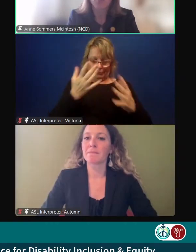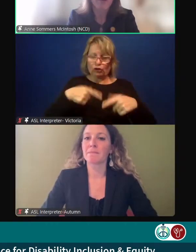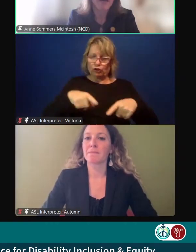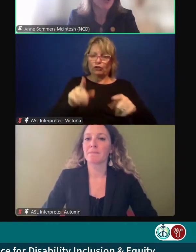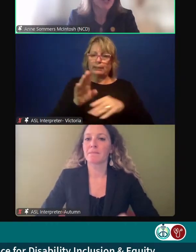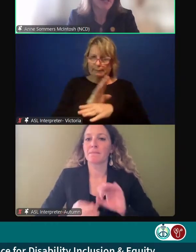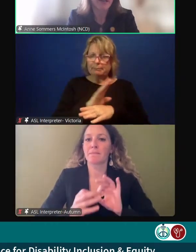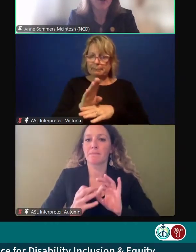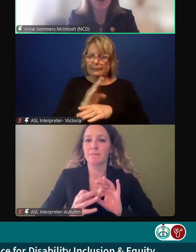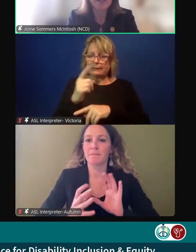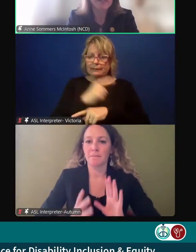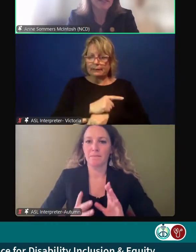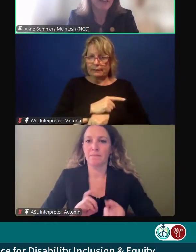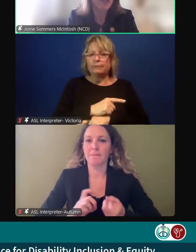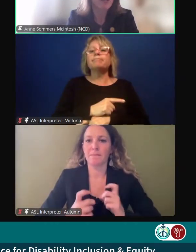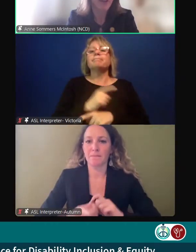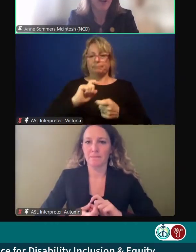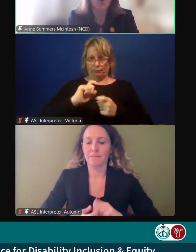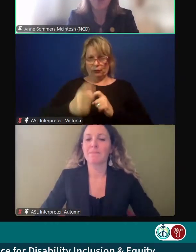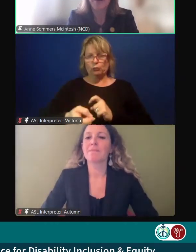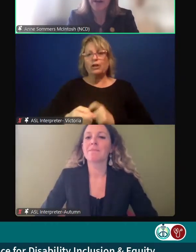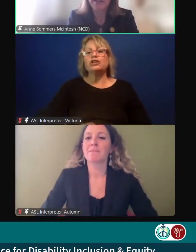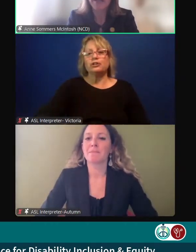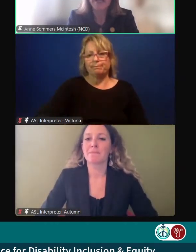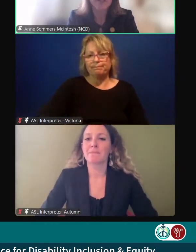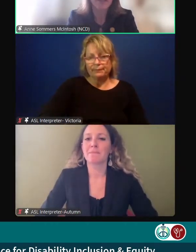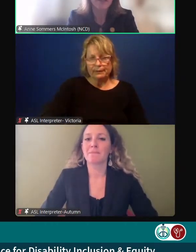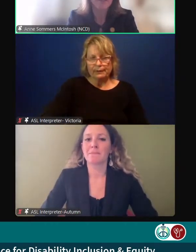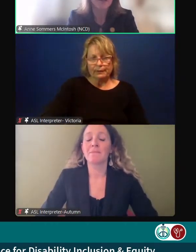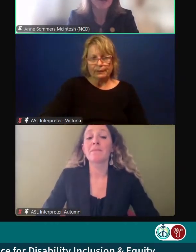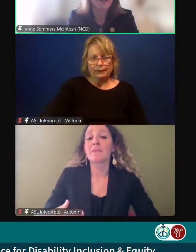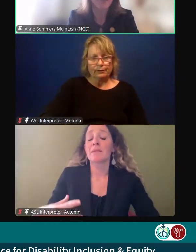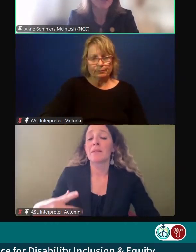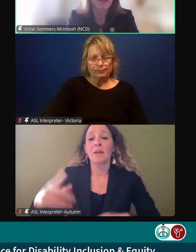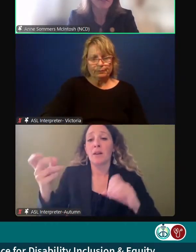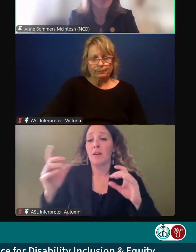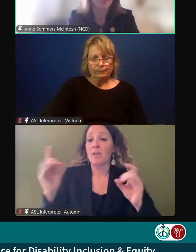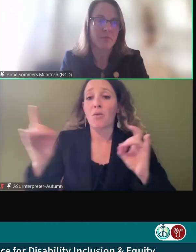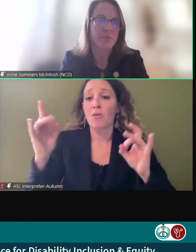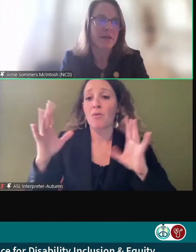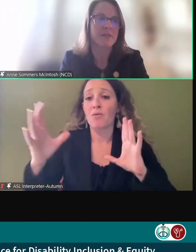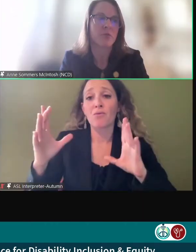Medical rationing and crisis standards of care were not even in effect at this hospital because